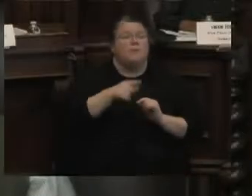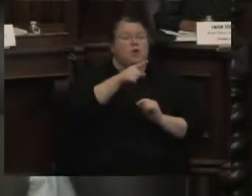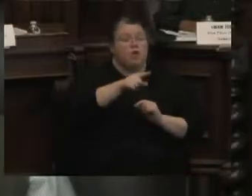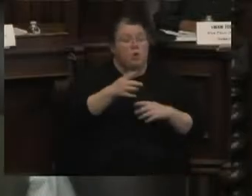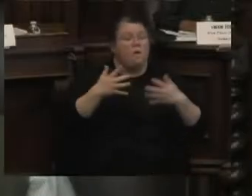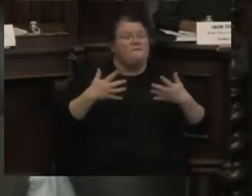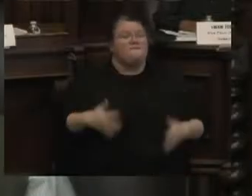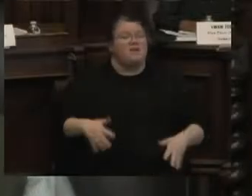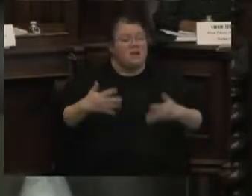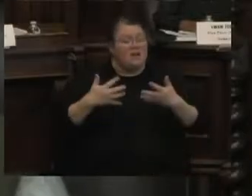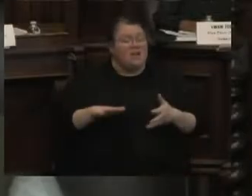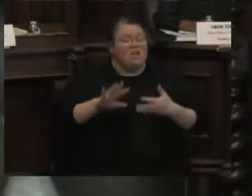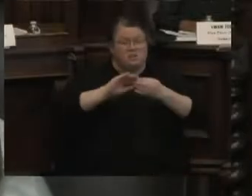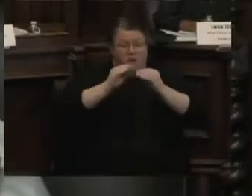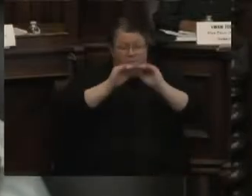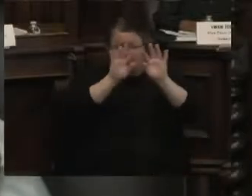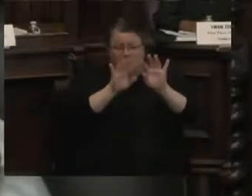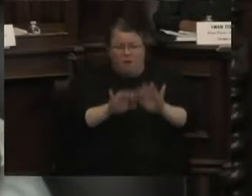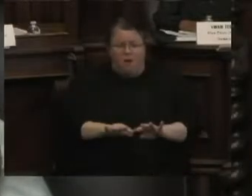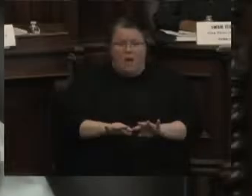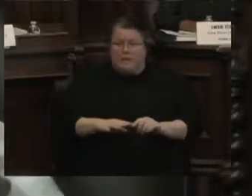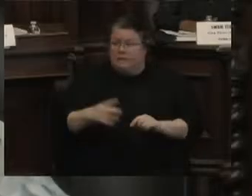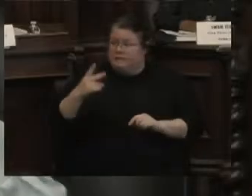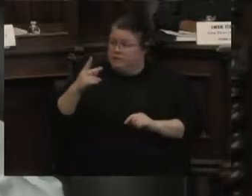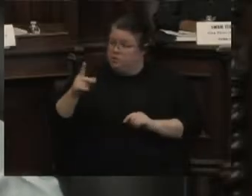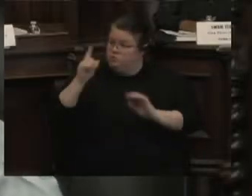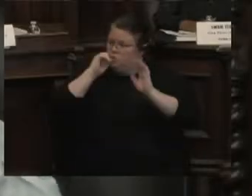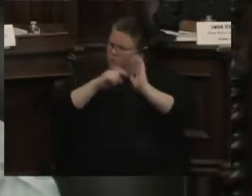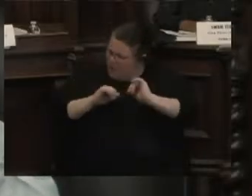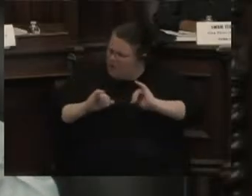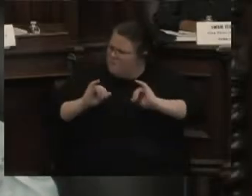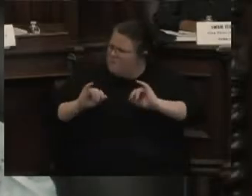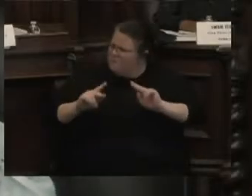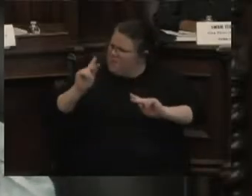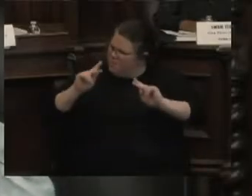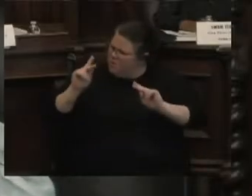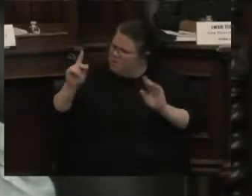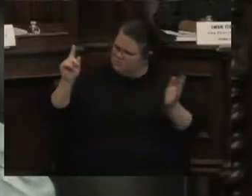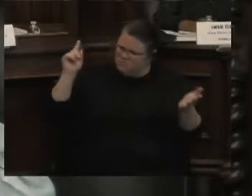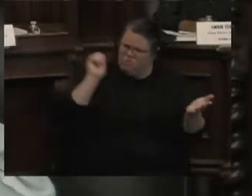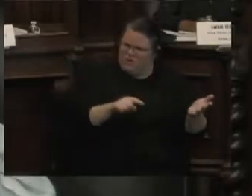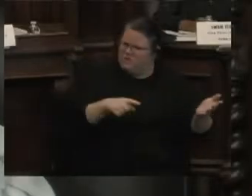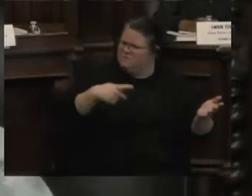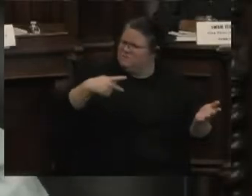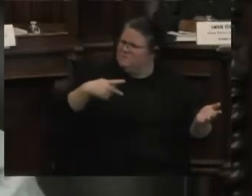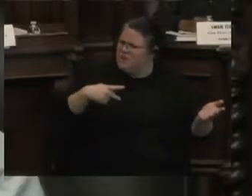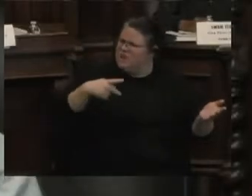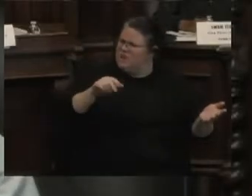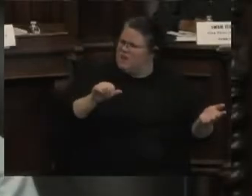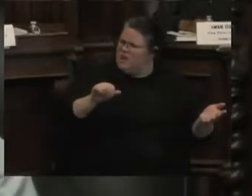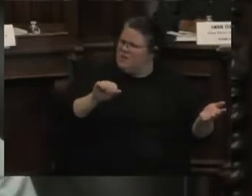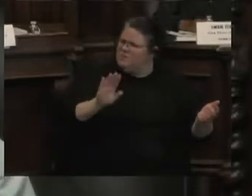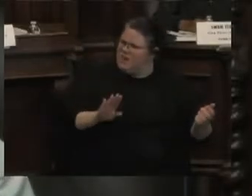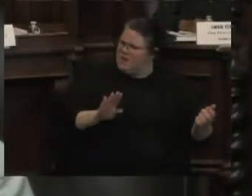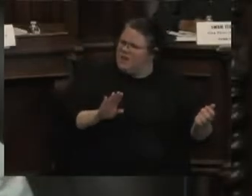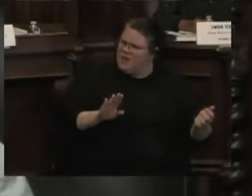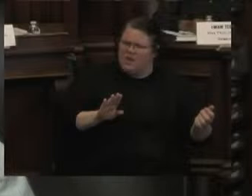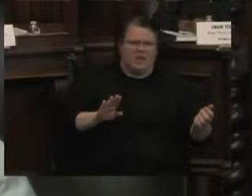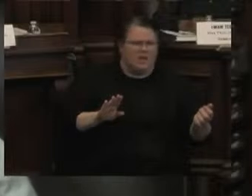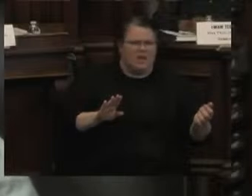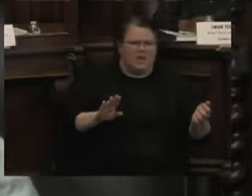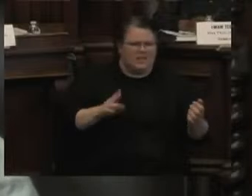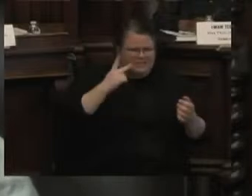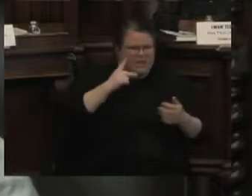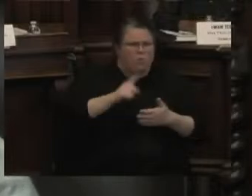positive? And once you see how